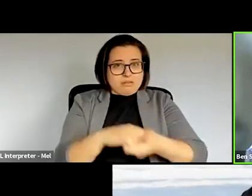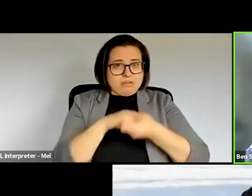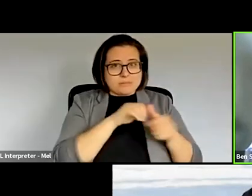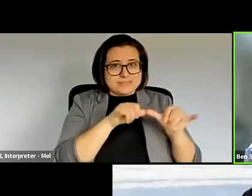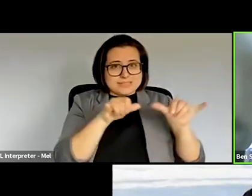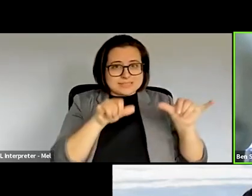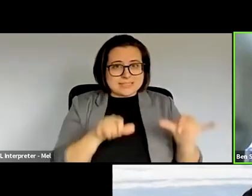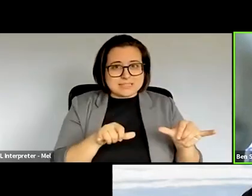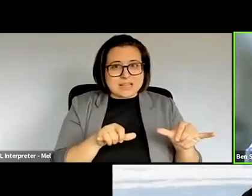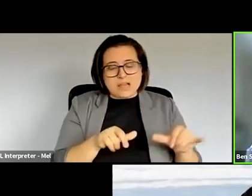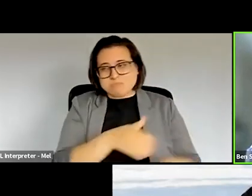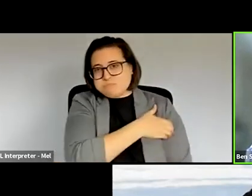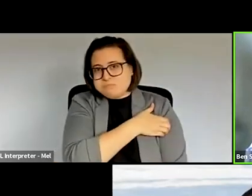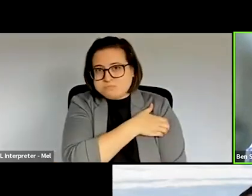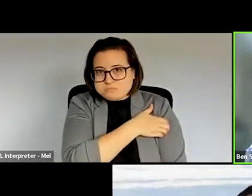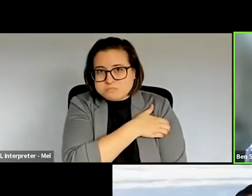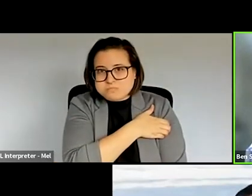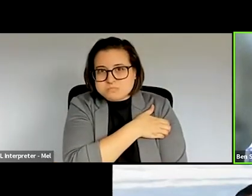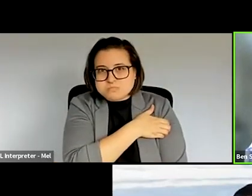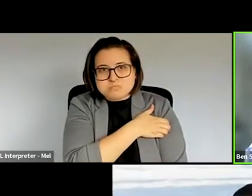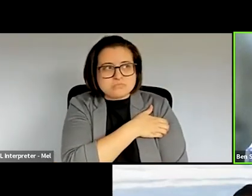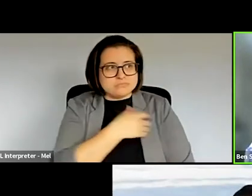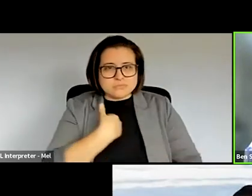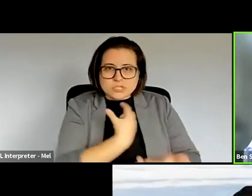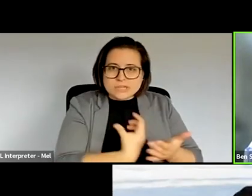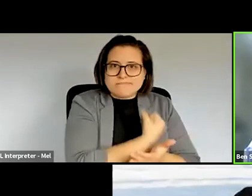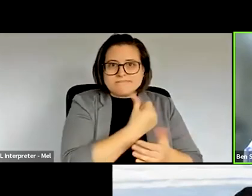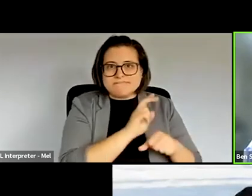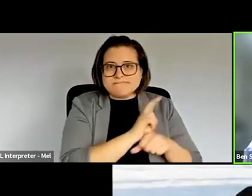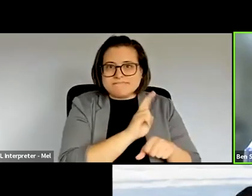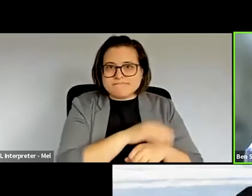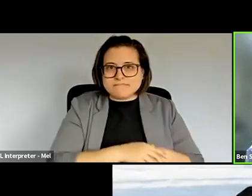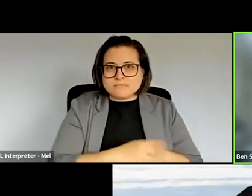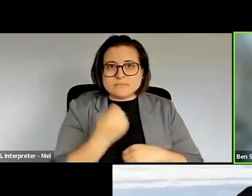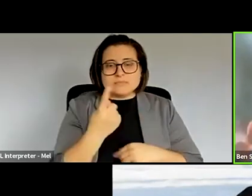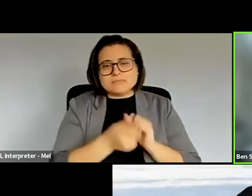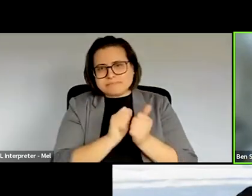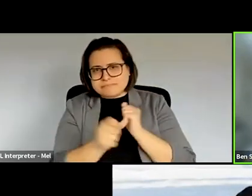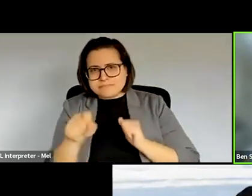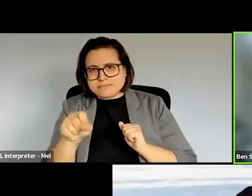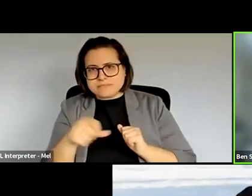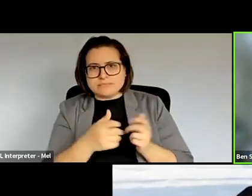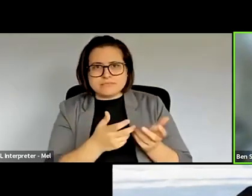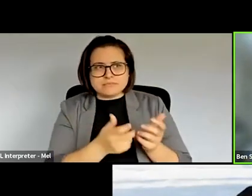great power for us to put to work and not only competition that puts a negative and